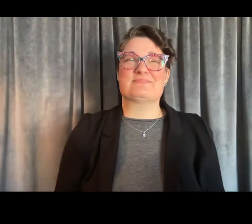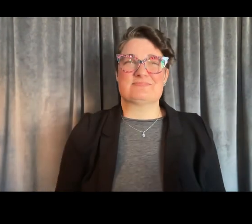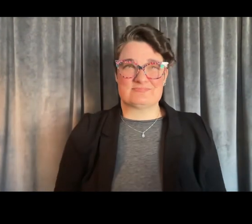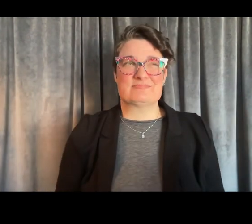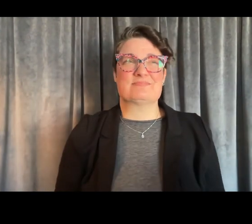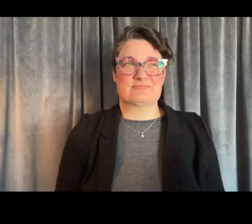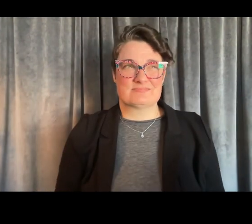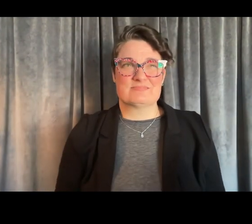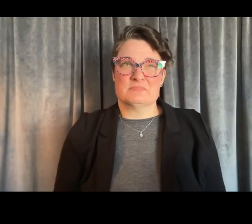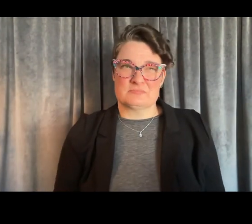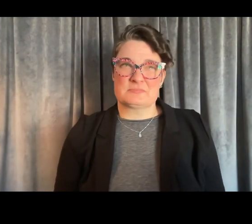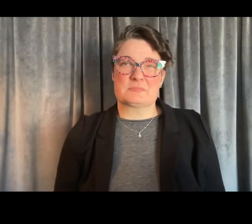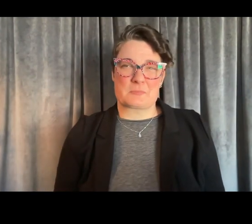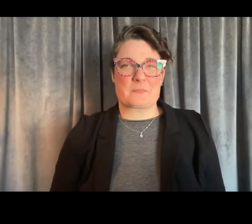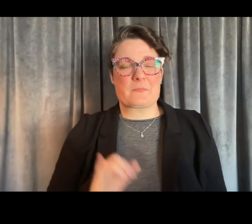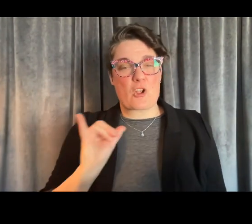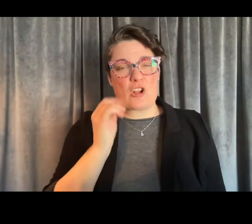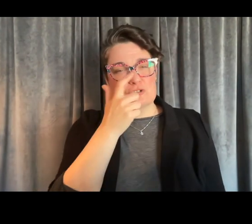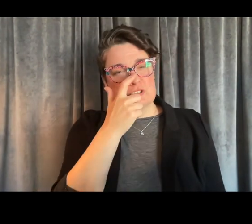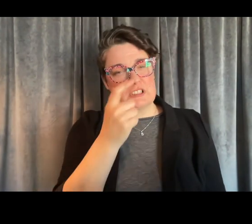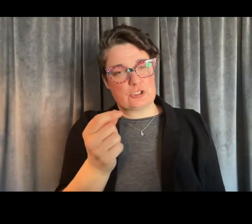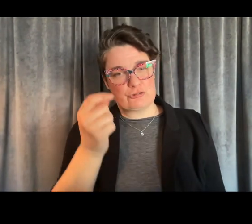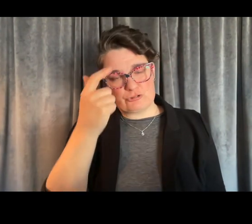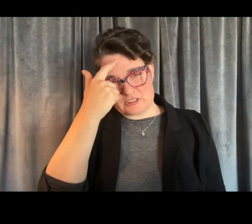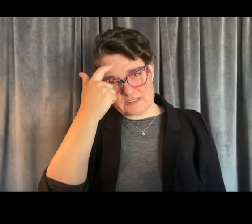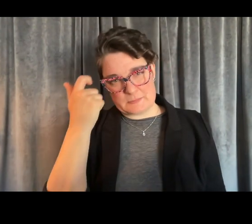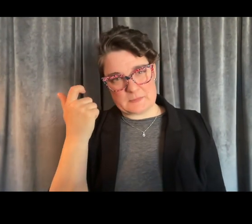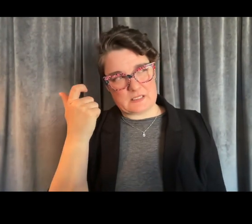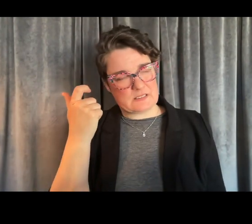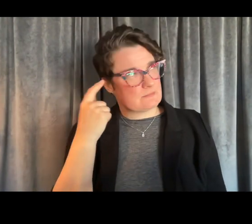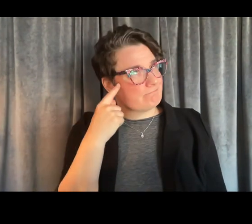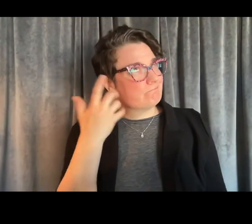And I mean, it's interesting cuz I think in, I don't know where, I'm not